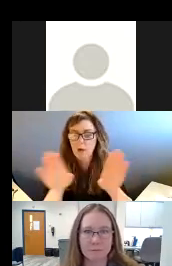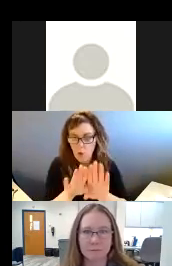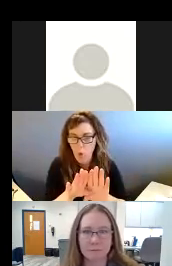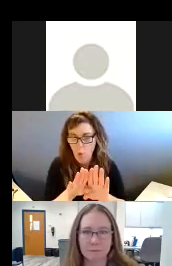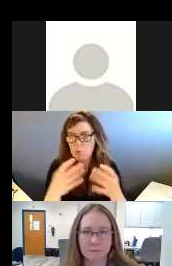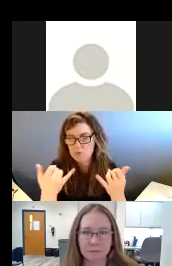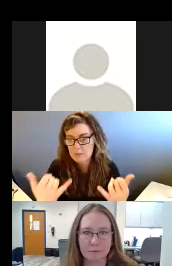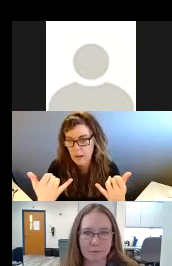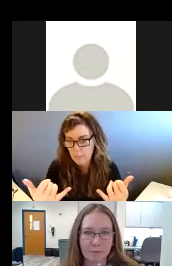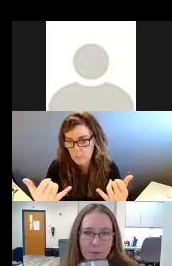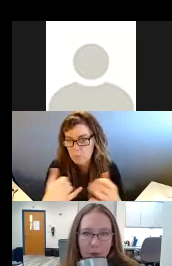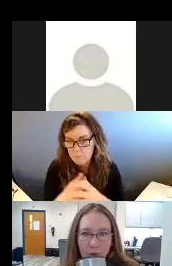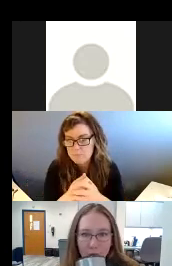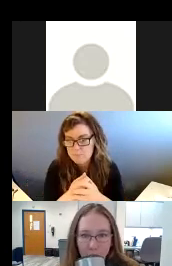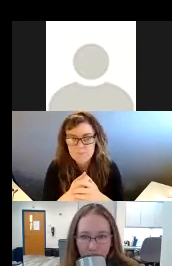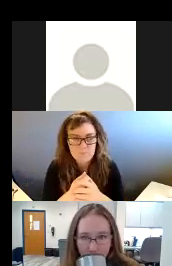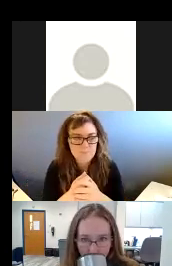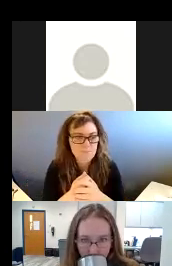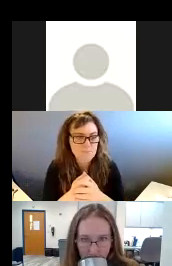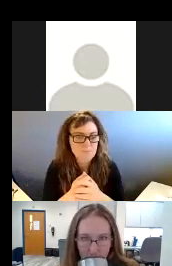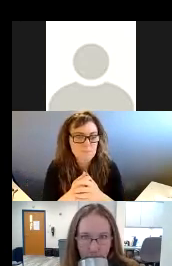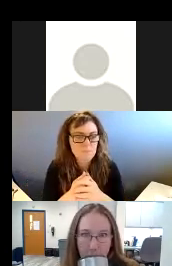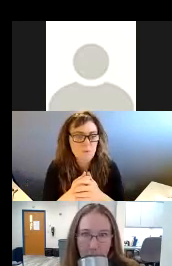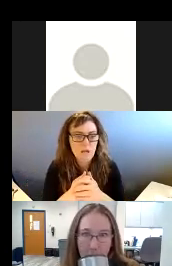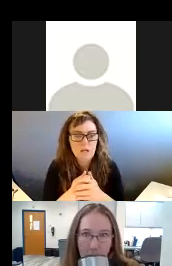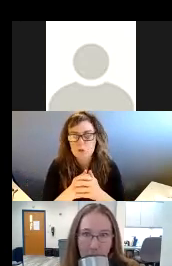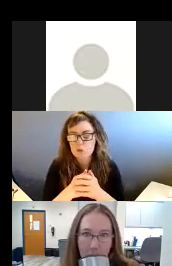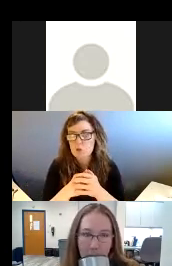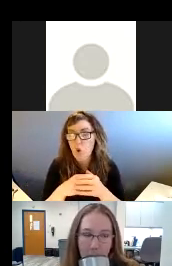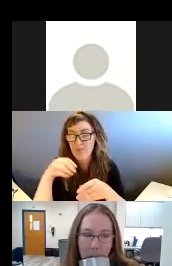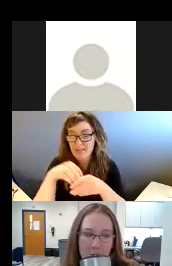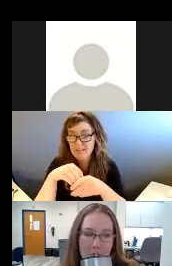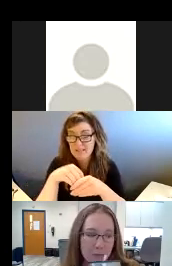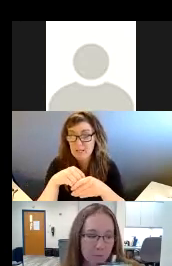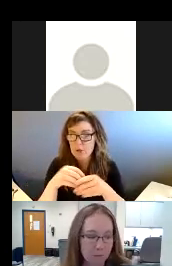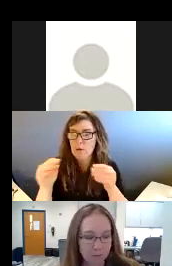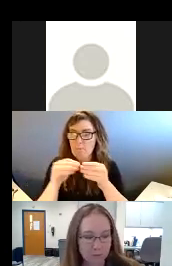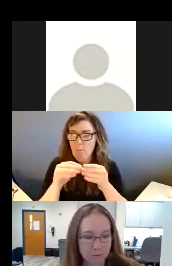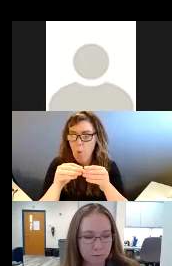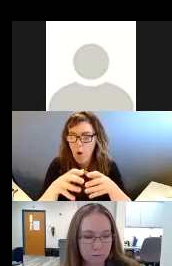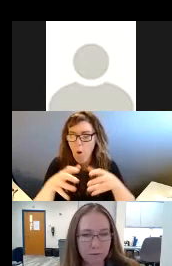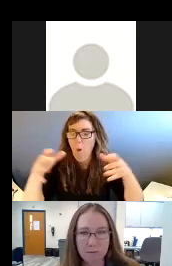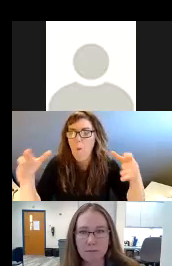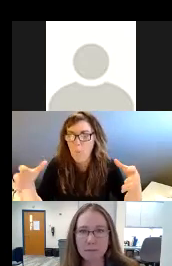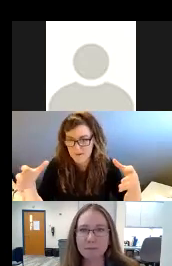THEY CLOSED UP AND PROVIDED SOME INTERIOR SPACE. THEY OPENED SOME OF THE INTERIOR SPACE THAT WAS ON THE OTHER SIDE OF THE DOOR.